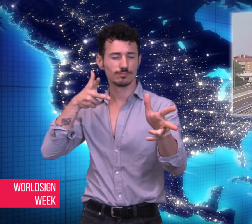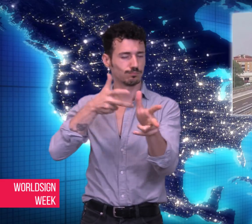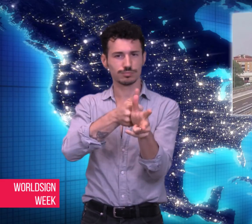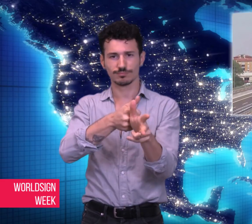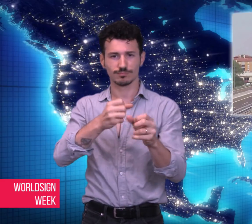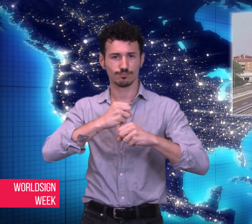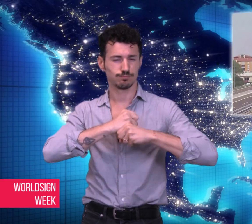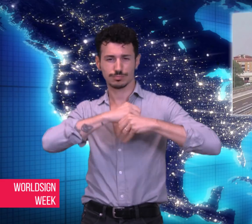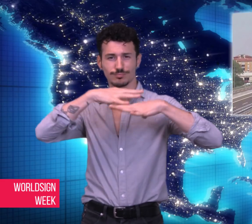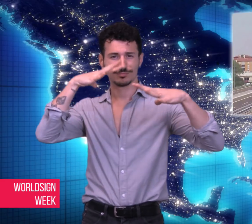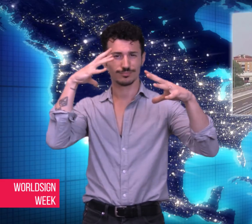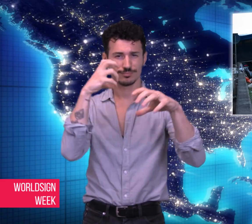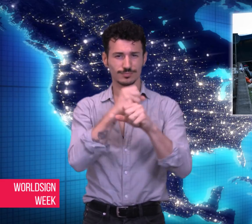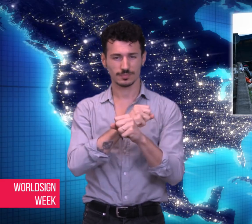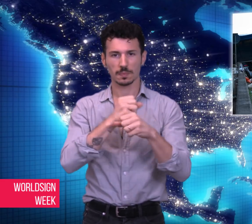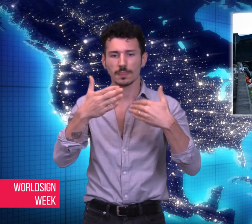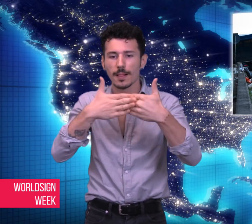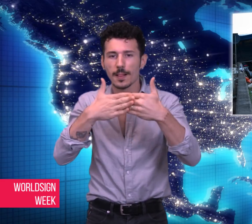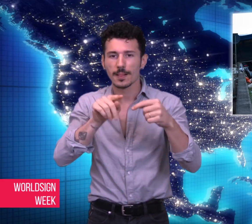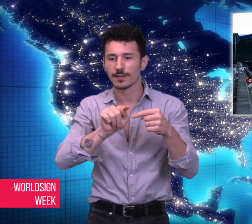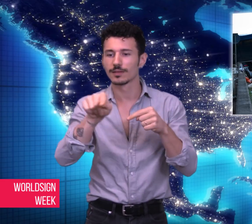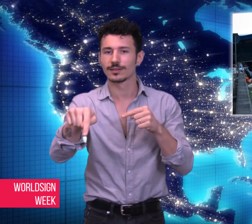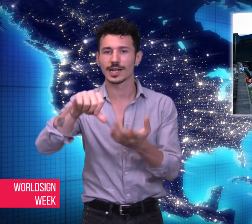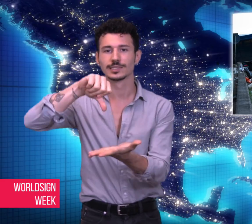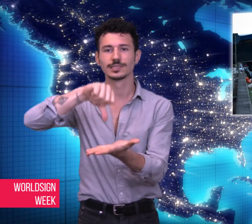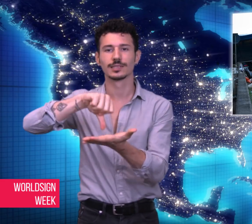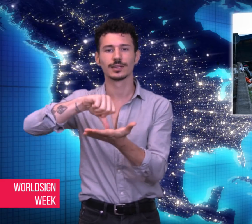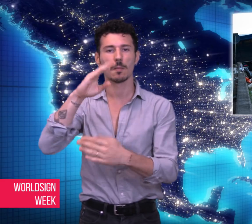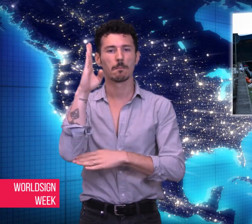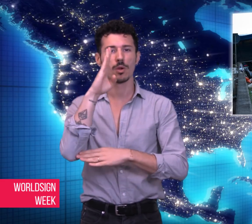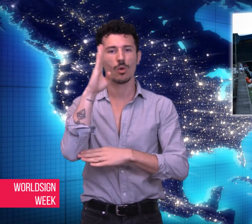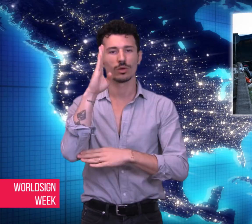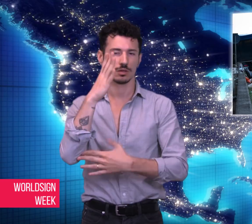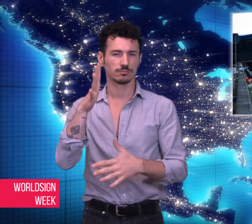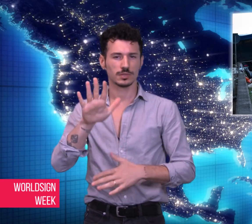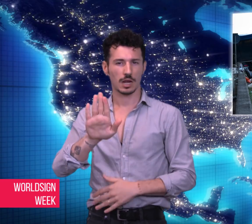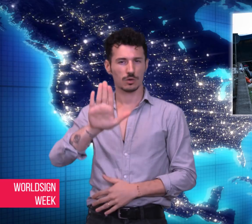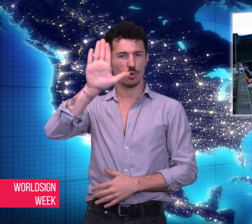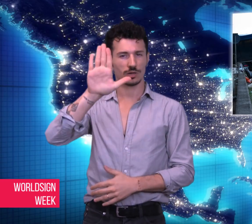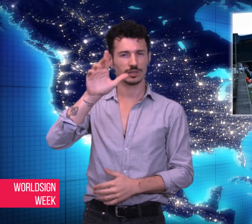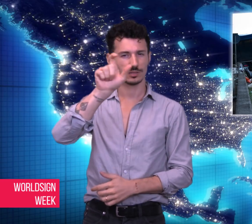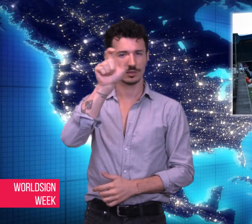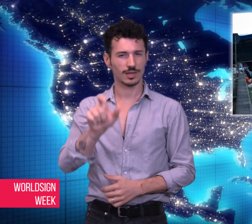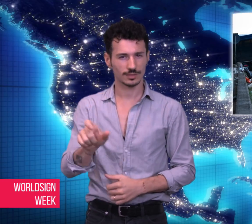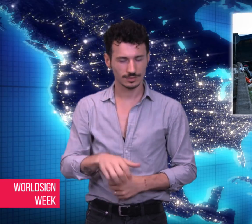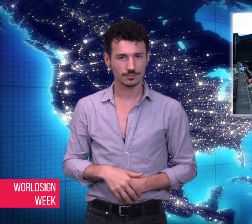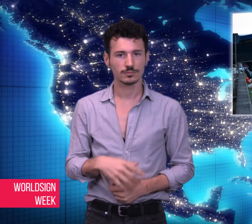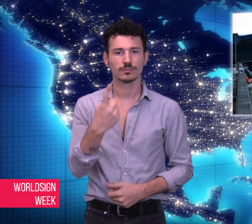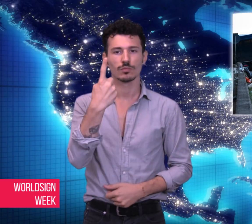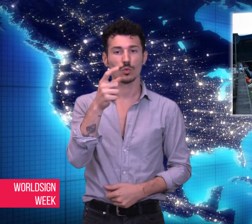ending a truck on Italian highway near city of Bologna in northern Italy